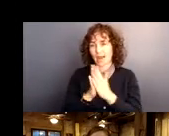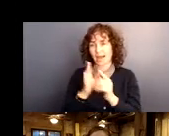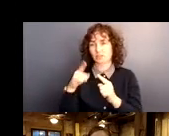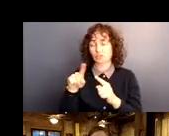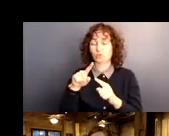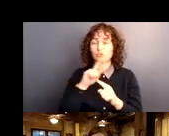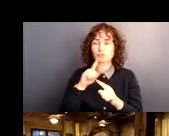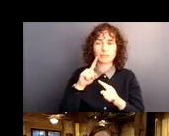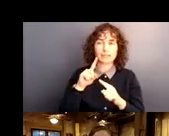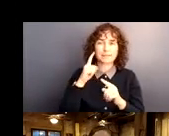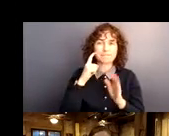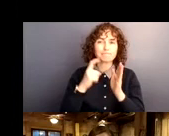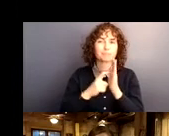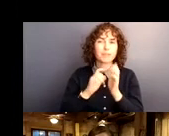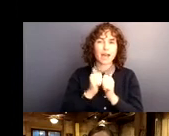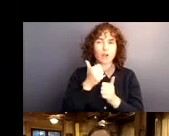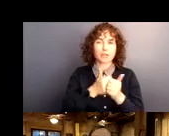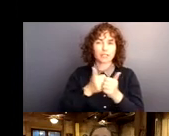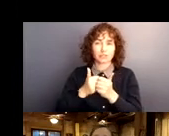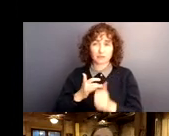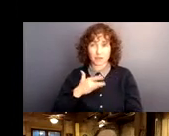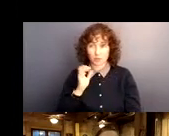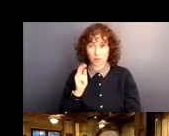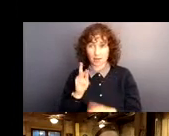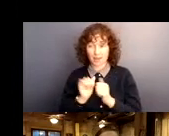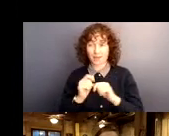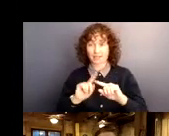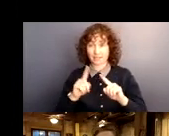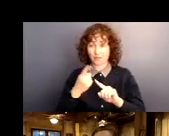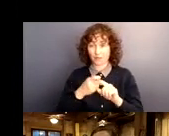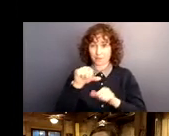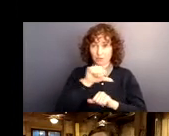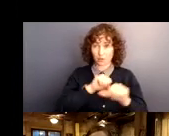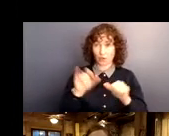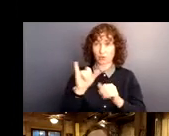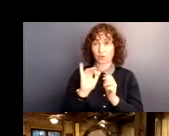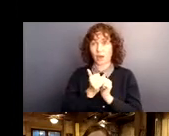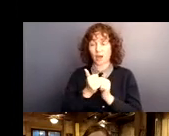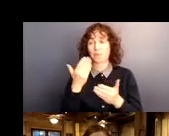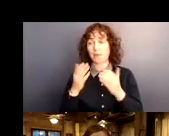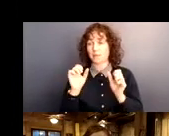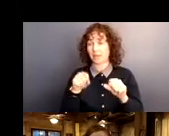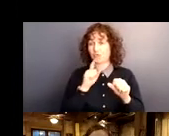of how each transition feels, how they differ from each other and how they may compliment each other.